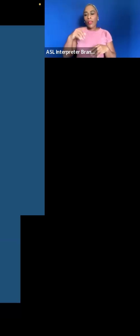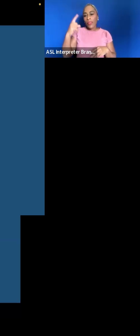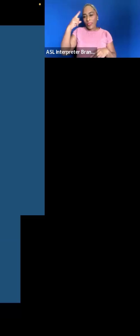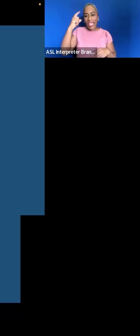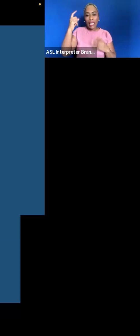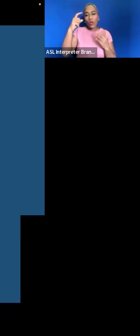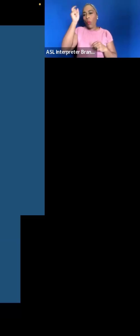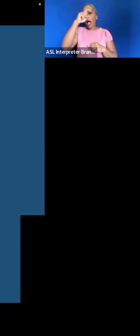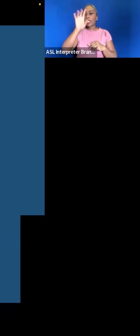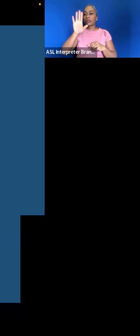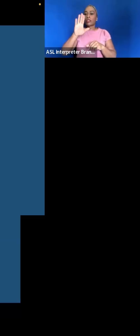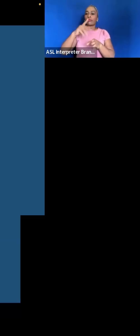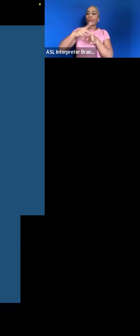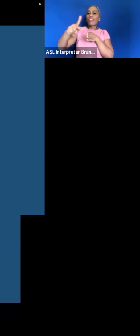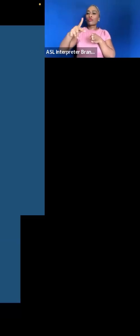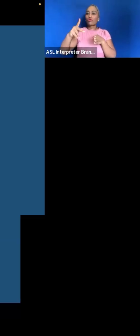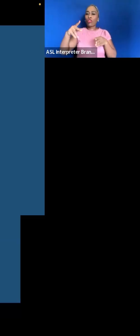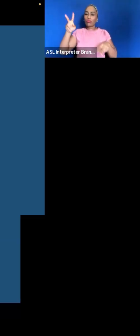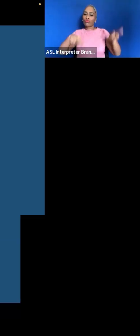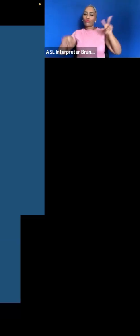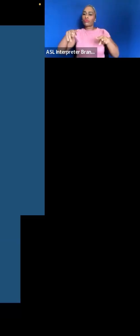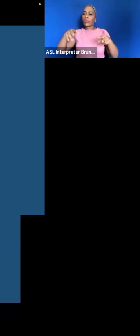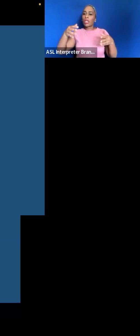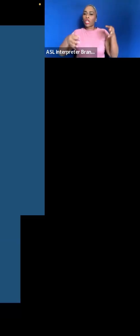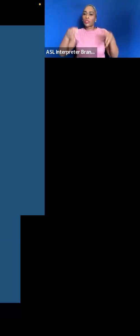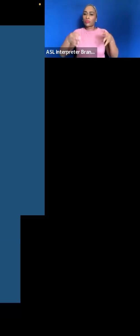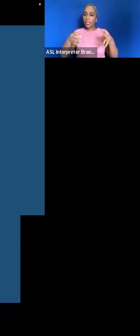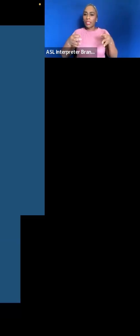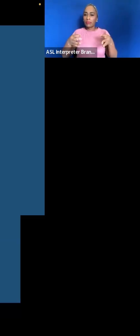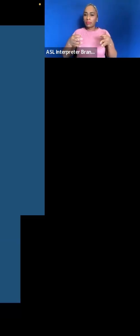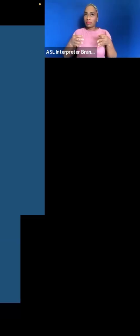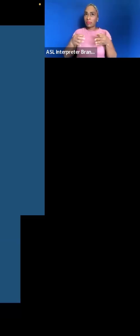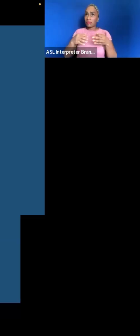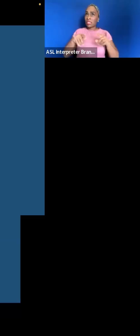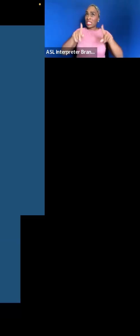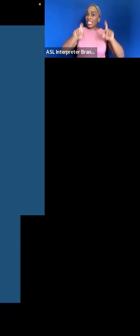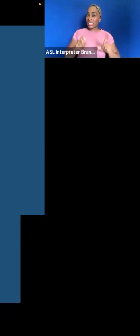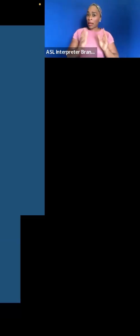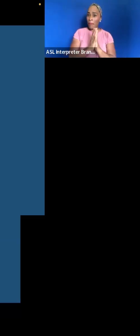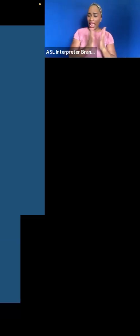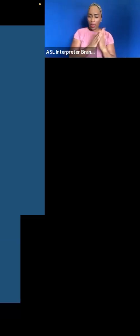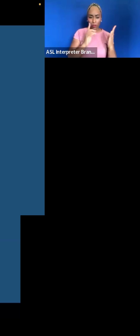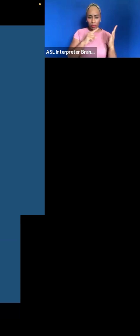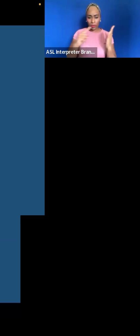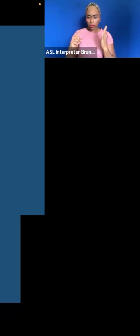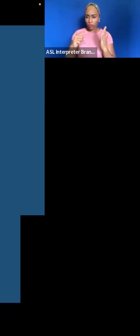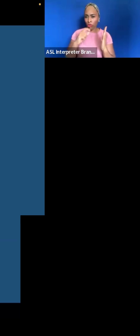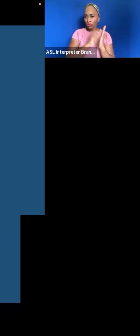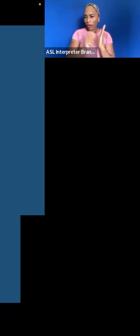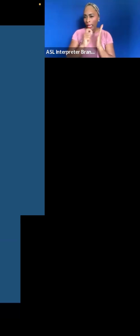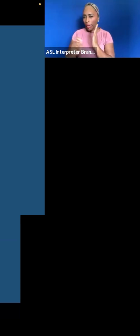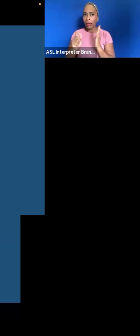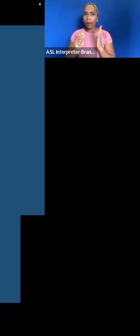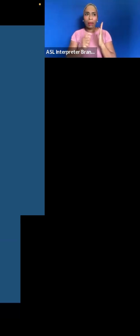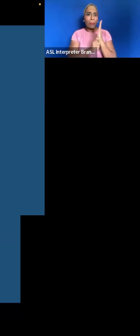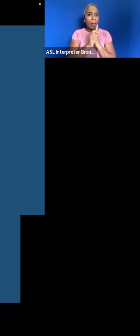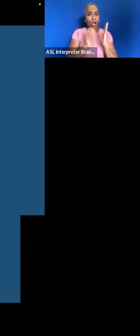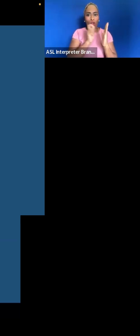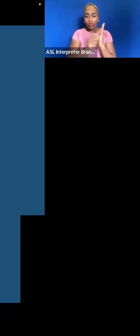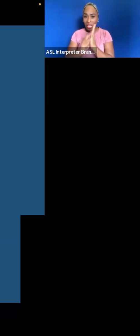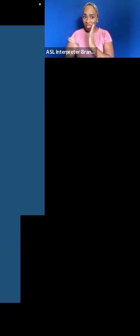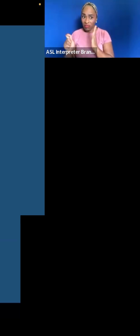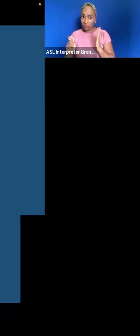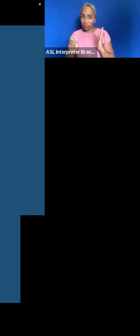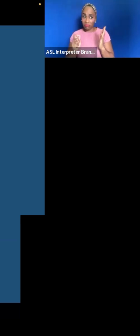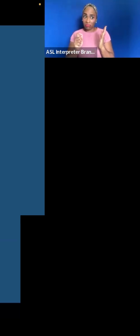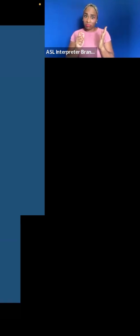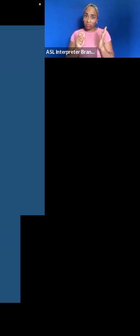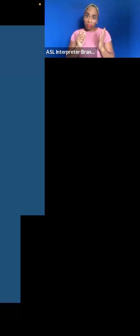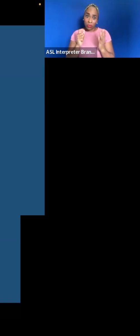I want you to look at how the testing manuals are even written and the documents that are written support the use of professional judgment.